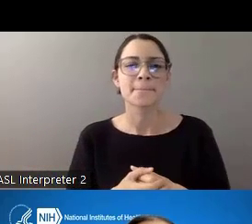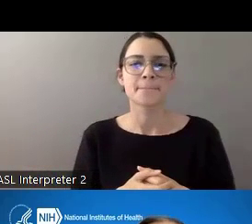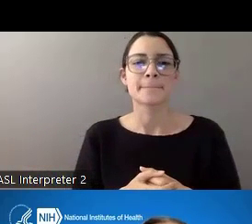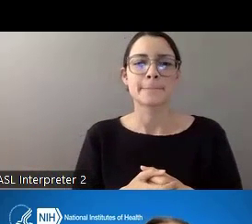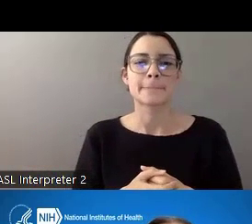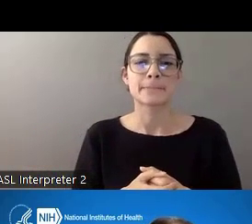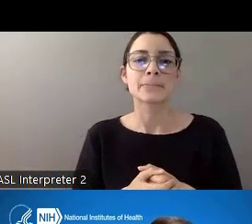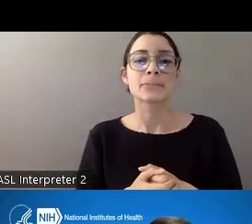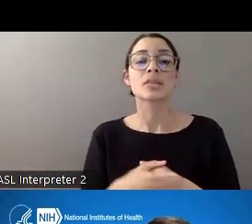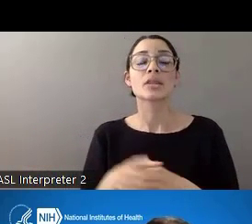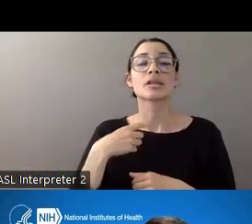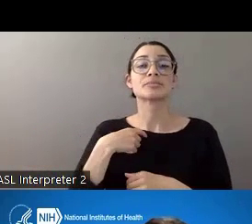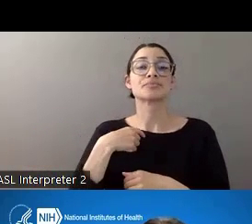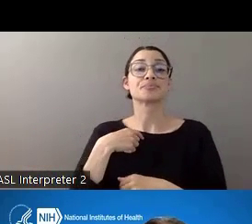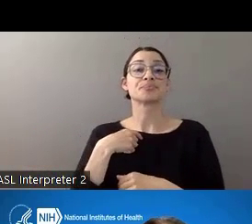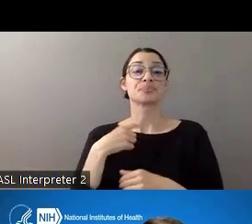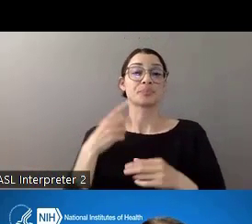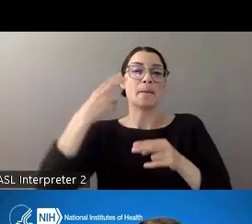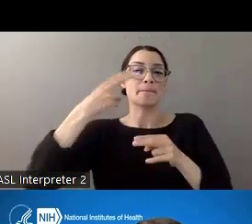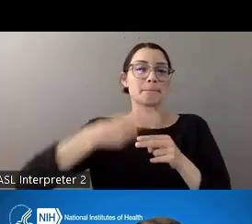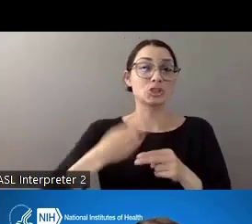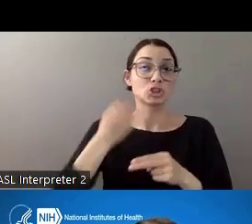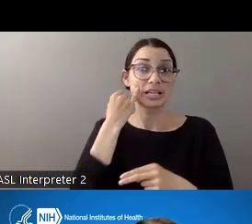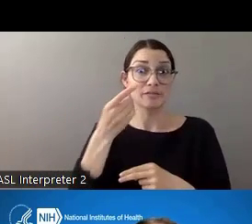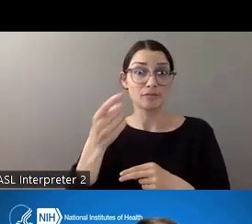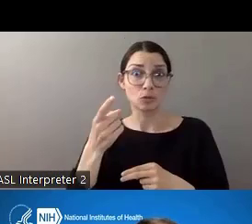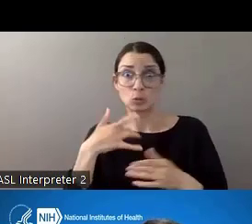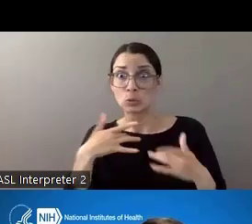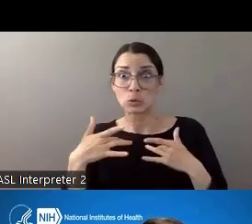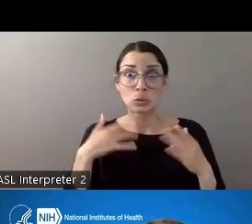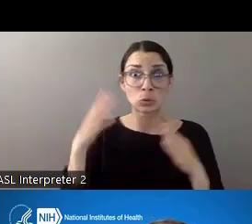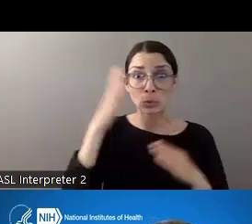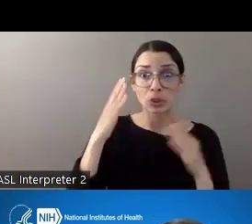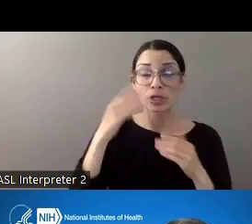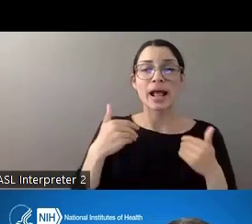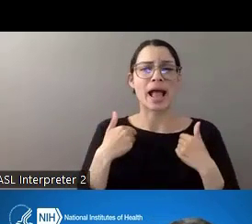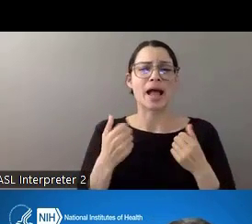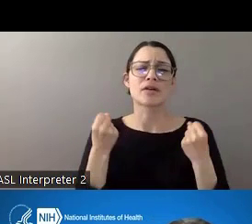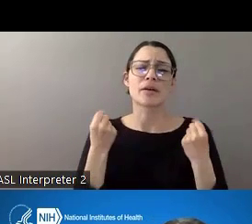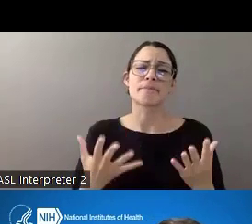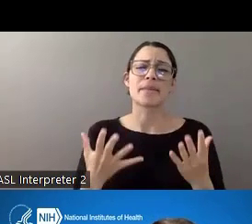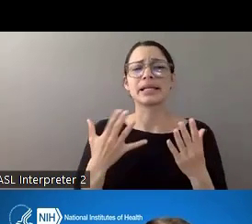I should mention, if you're really worried about this, that there are a number of really nice sample DMS plans